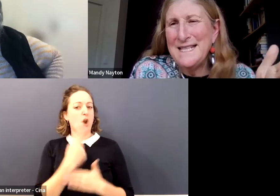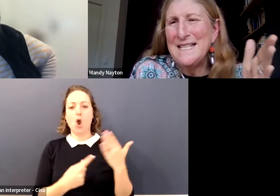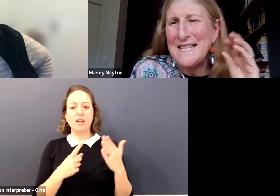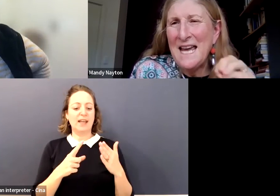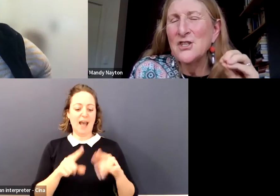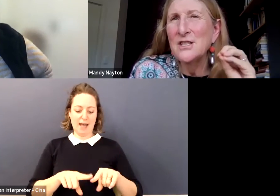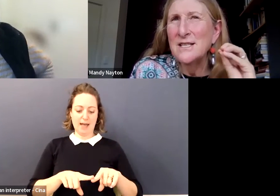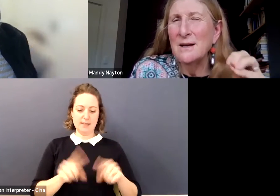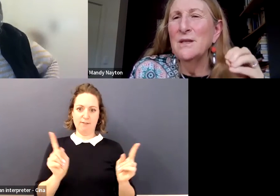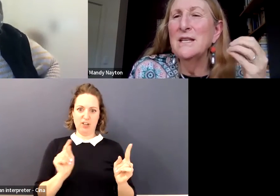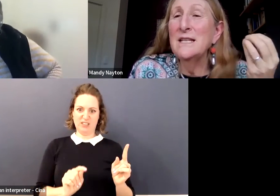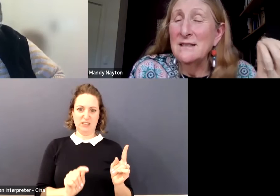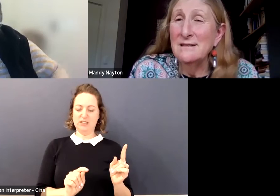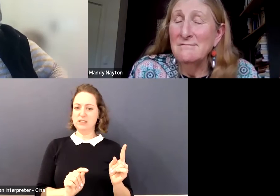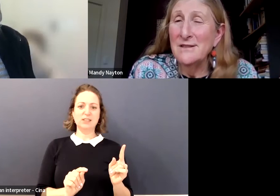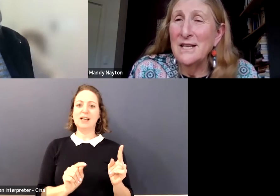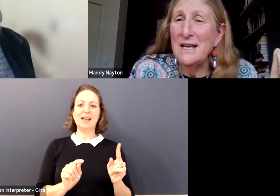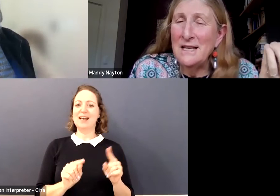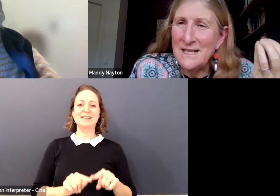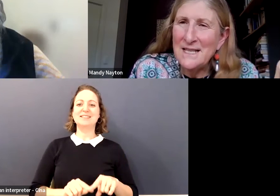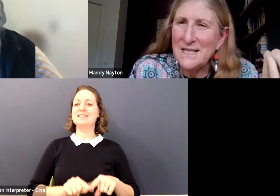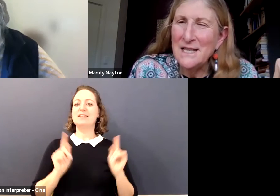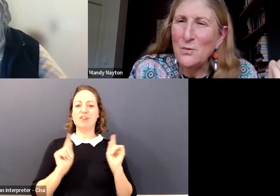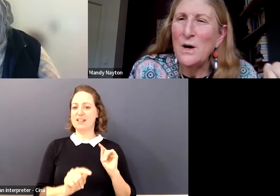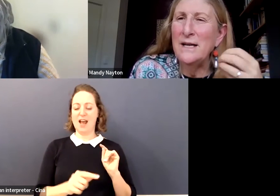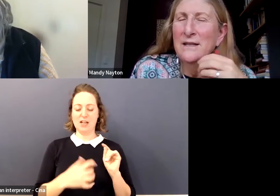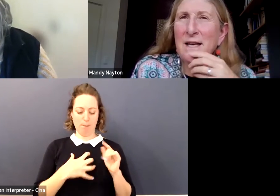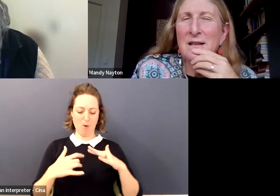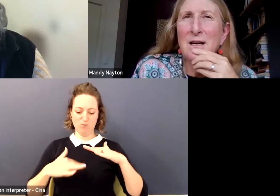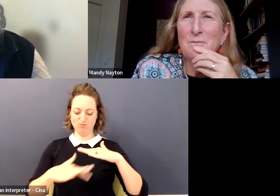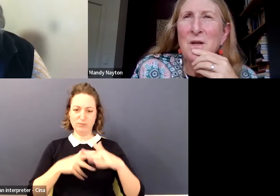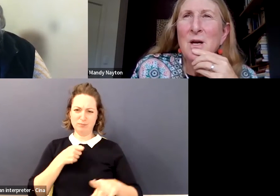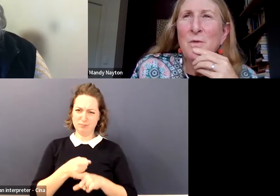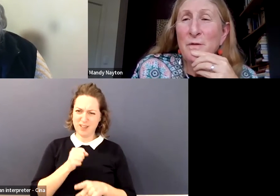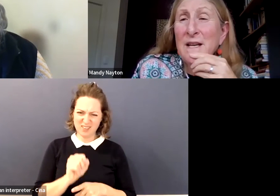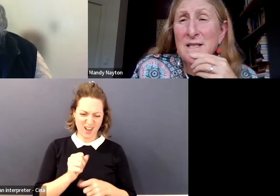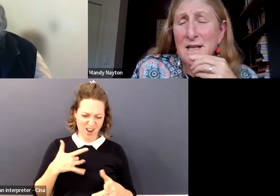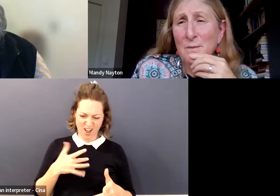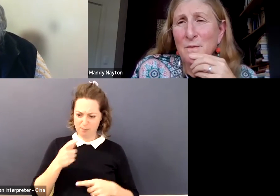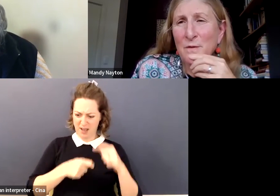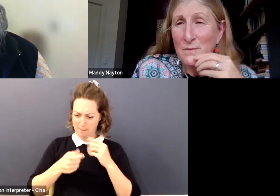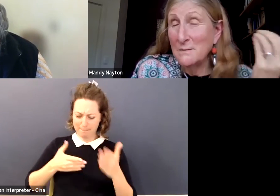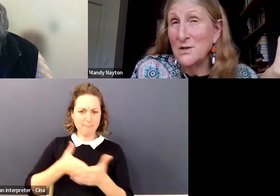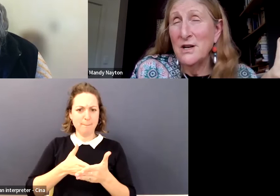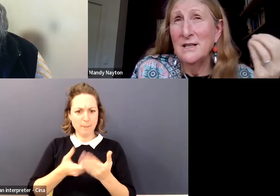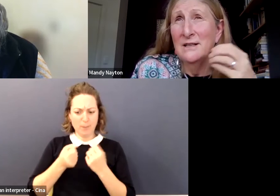It is actually something that gets in their way that prevents them from demonstrating